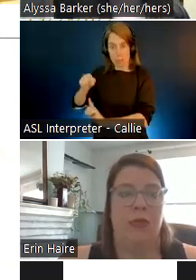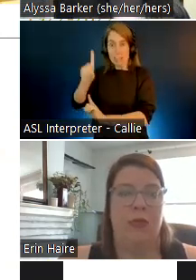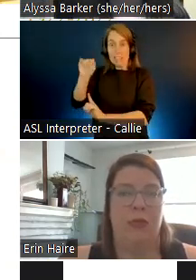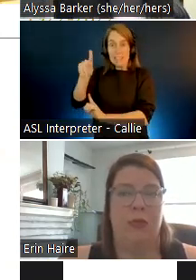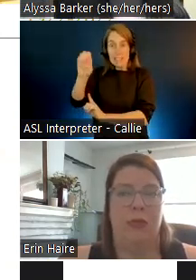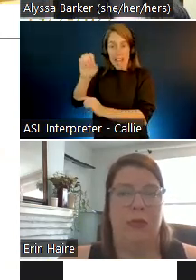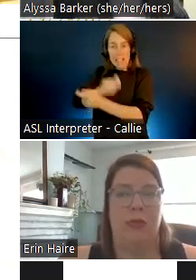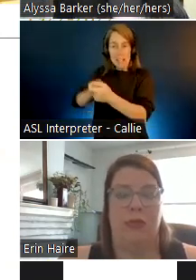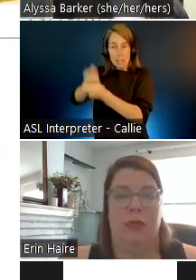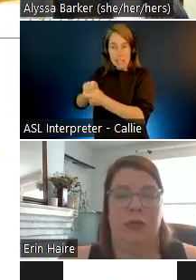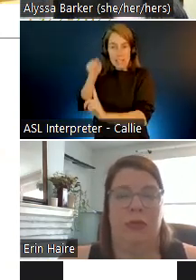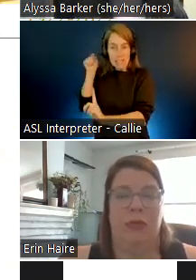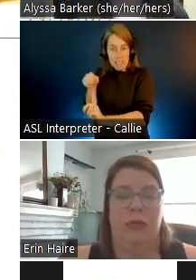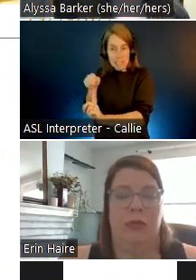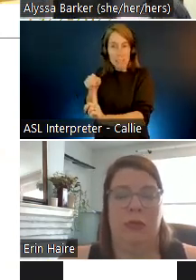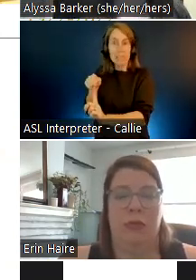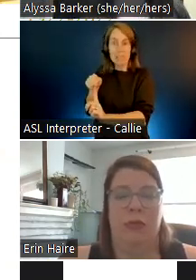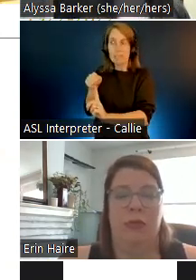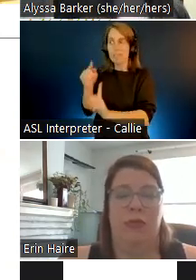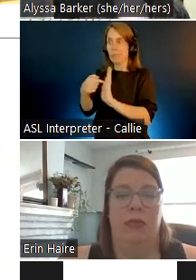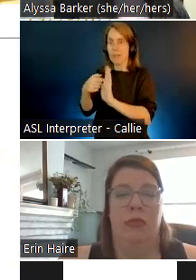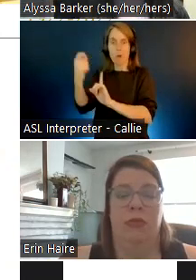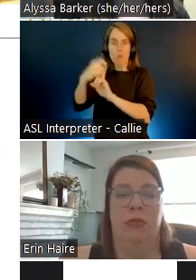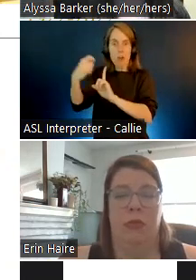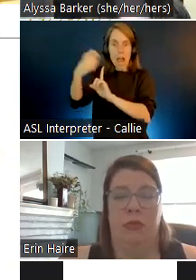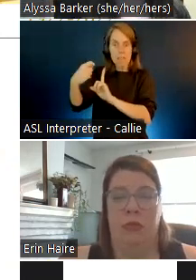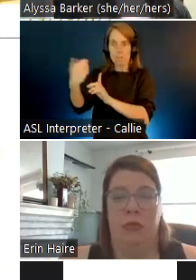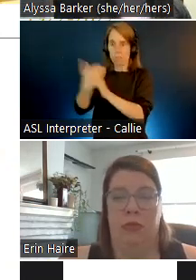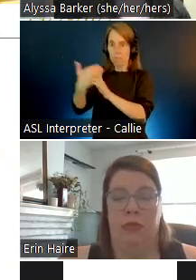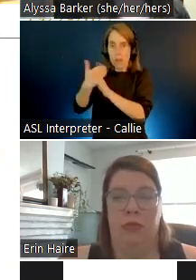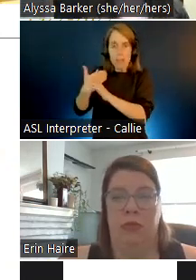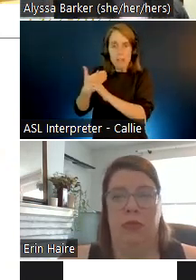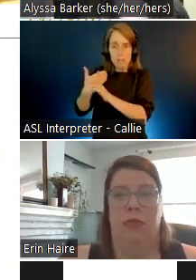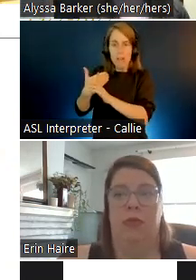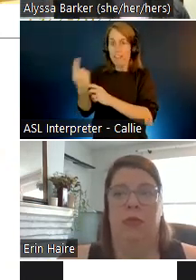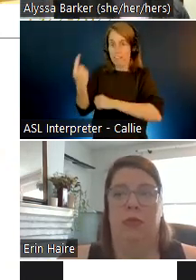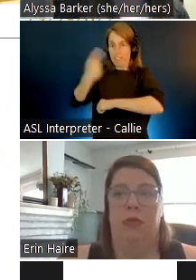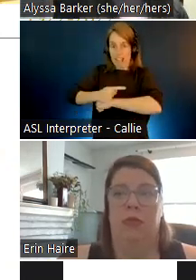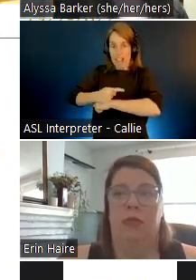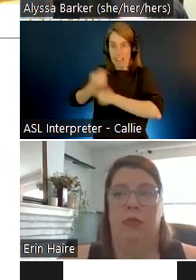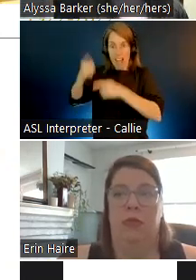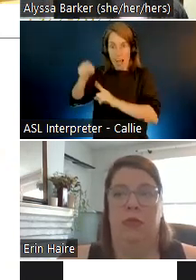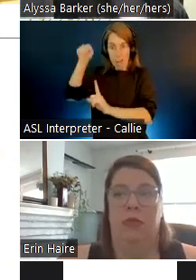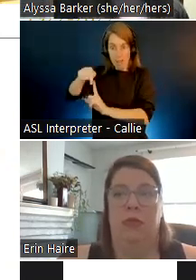say it was harassment then that was you know the day that that happened would be the last date